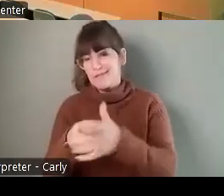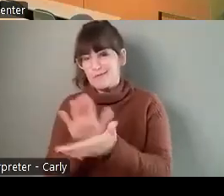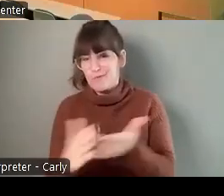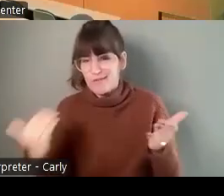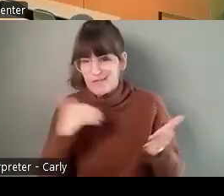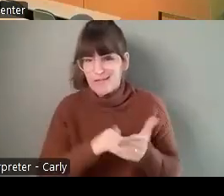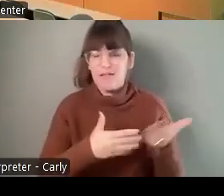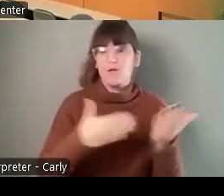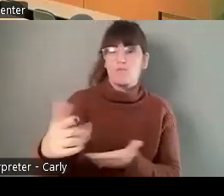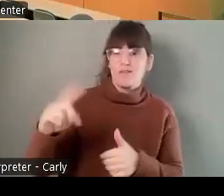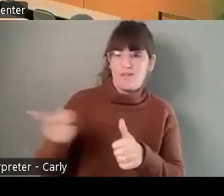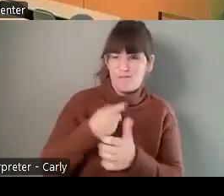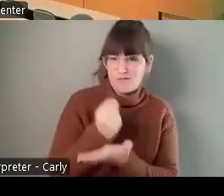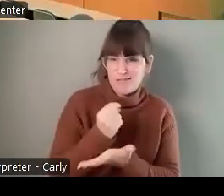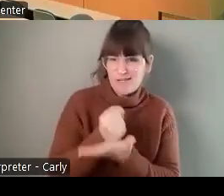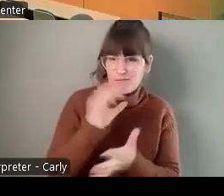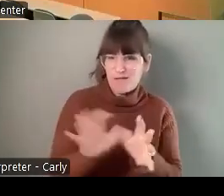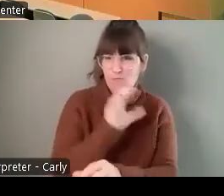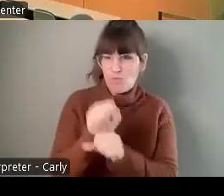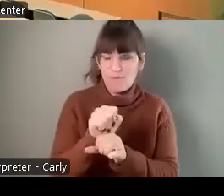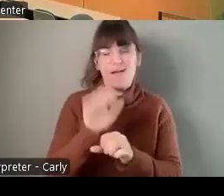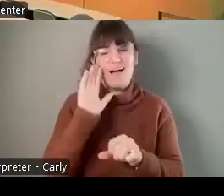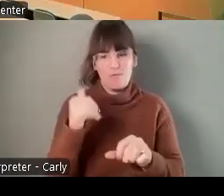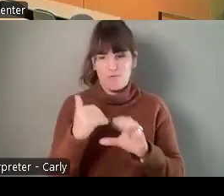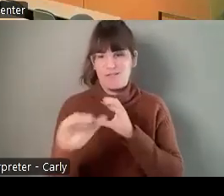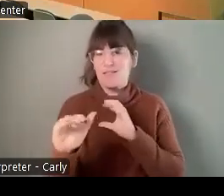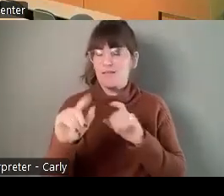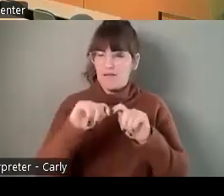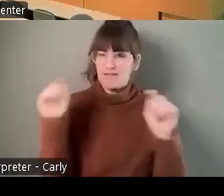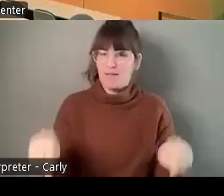to their first therapy appointment and I'll email a template, an editable template to the family